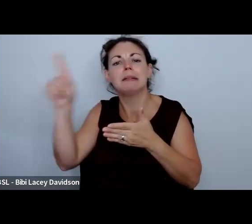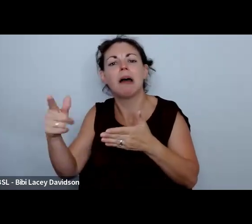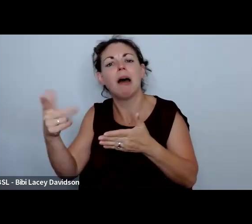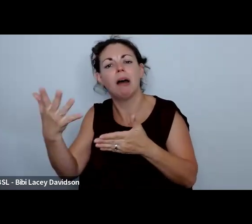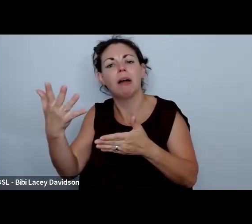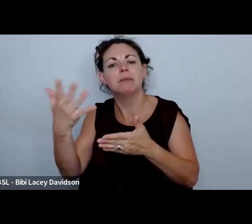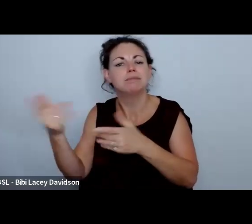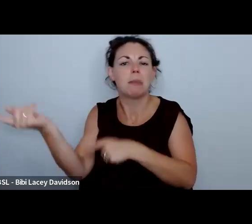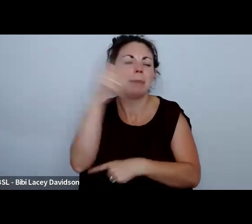for many people.